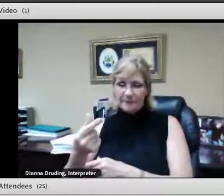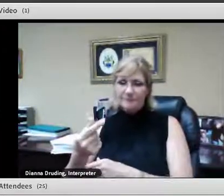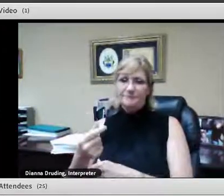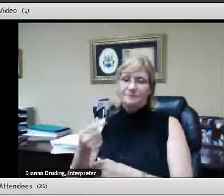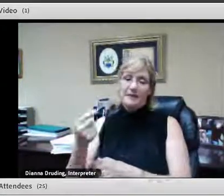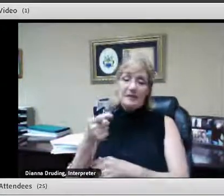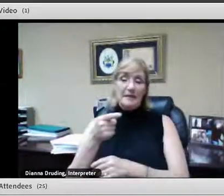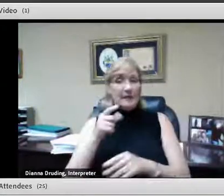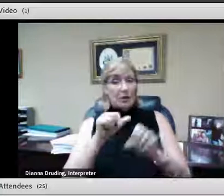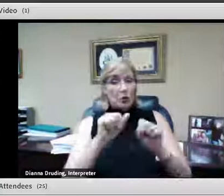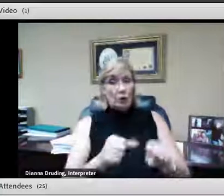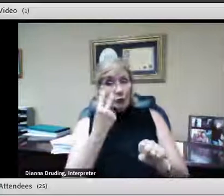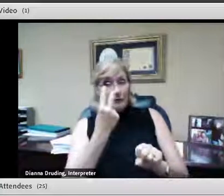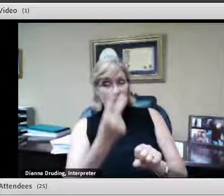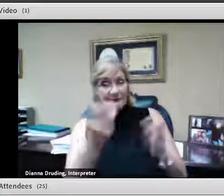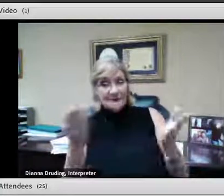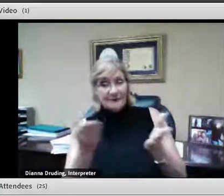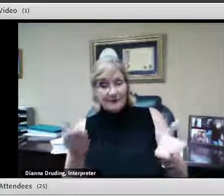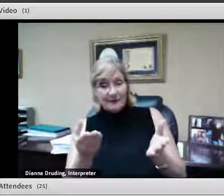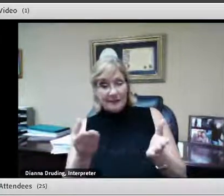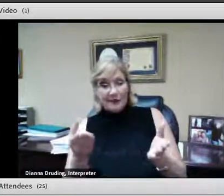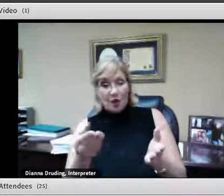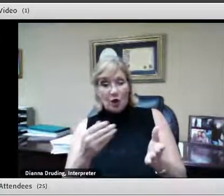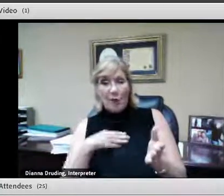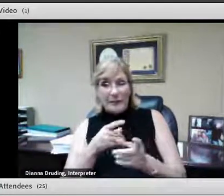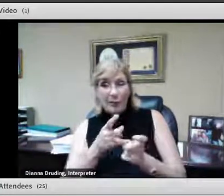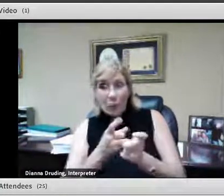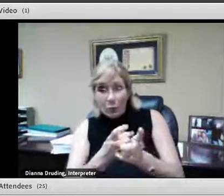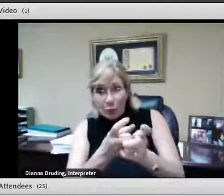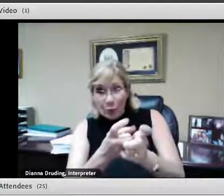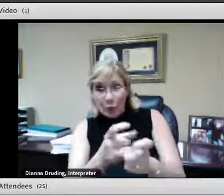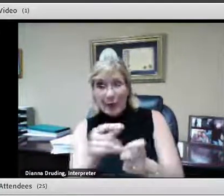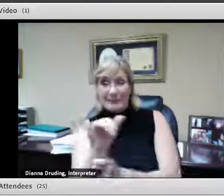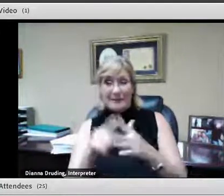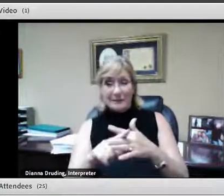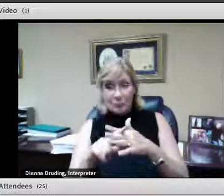we did the races and the sprints, and then there's also the floor routines,